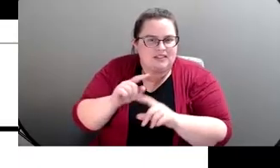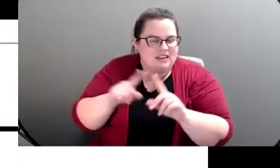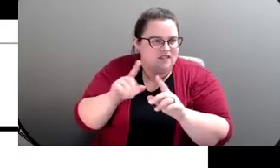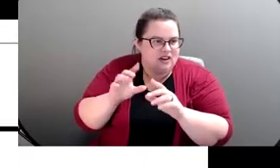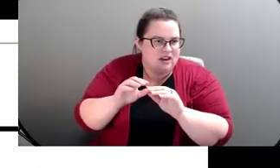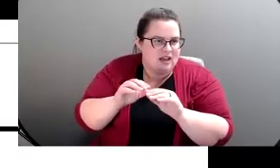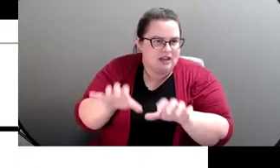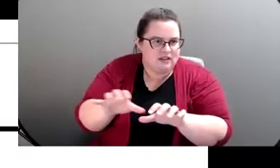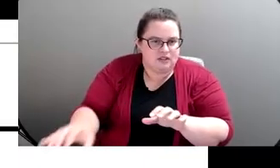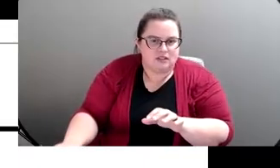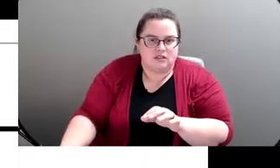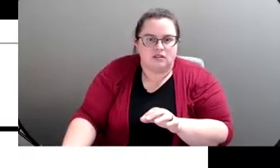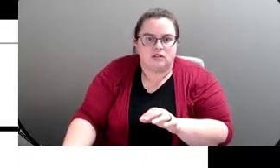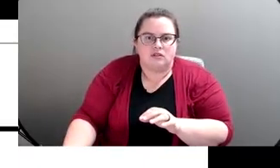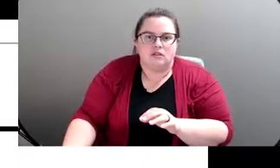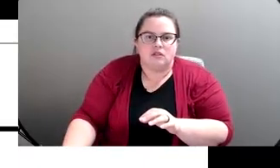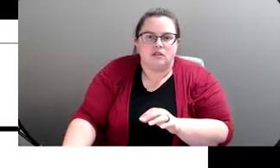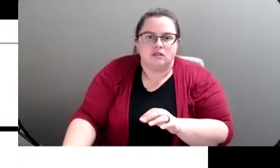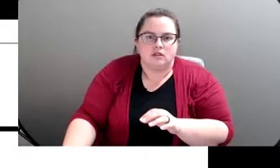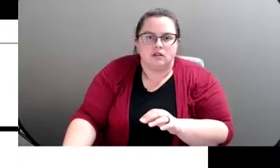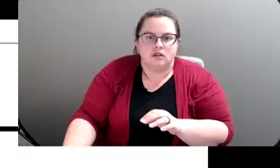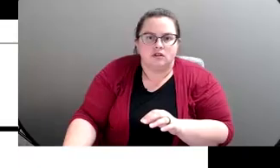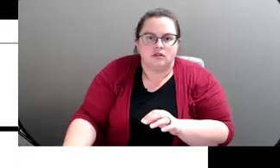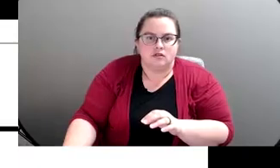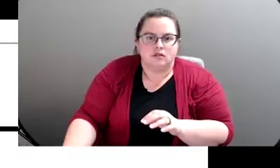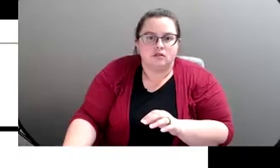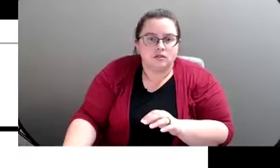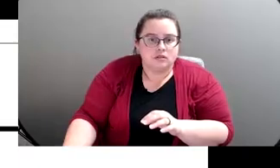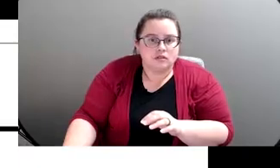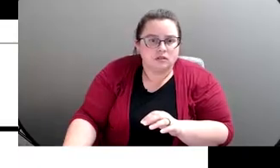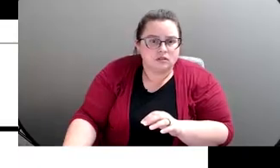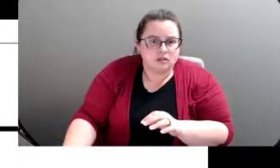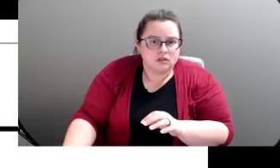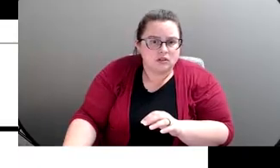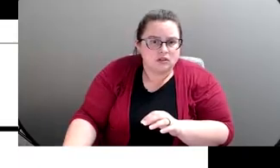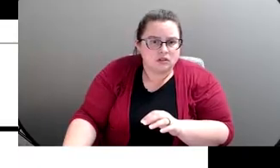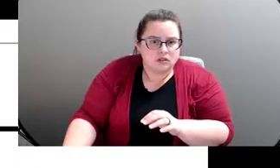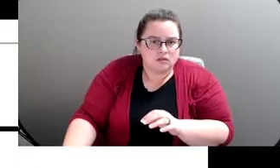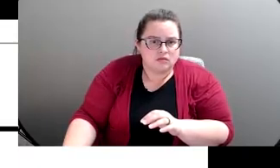Just a quick question, when you use the Canvas gradebook to message a particular student,